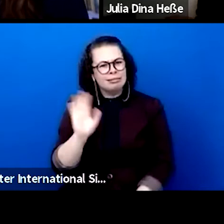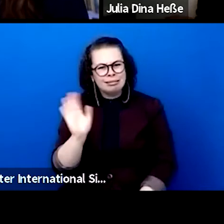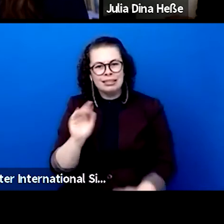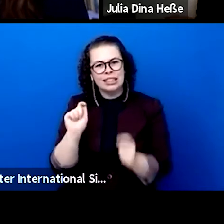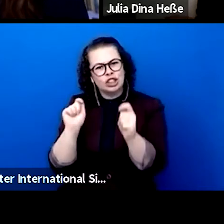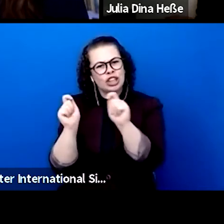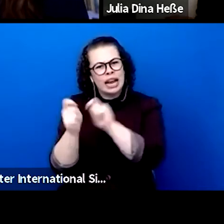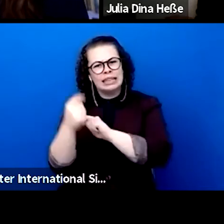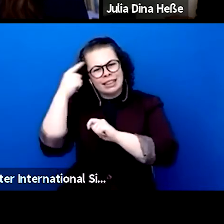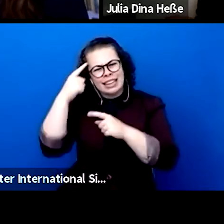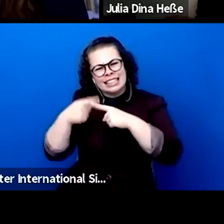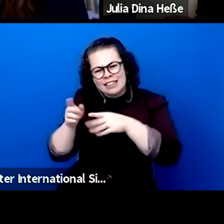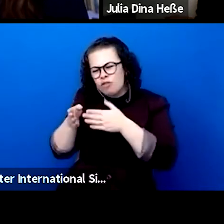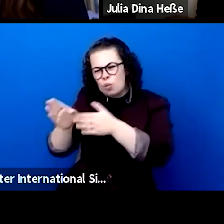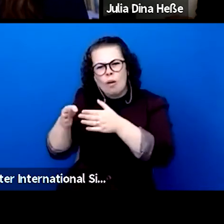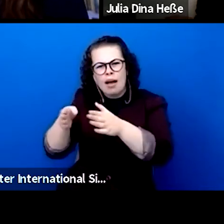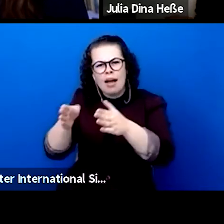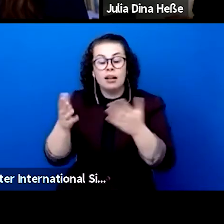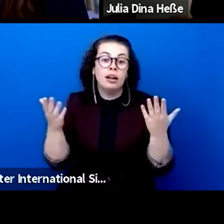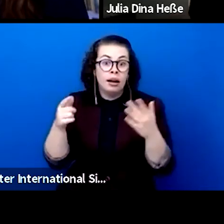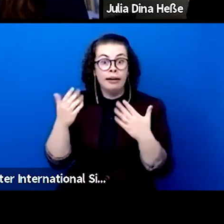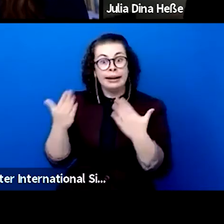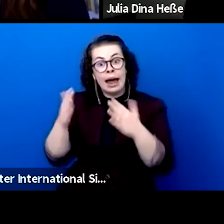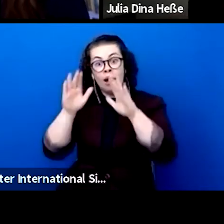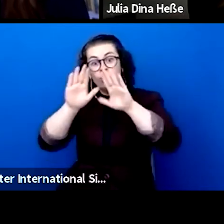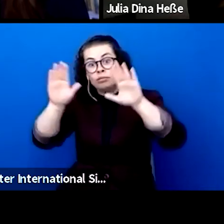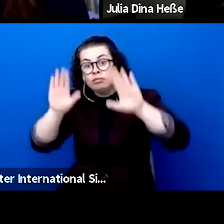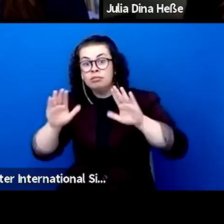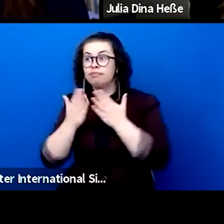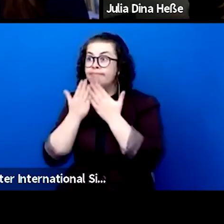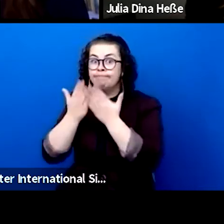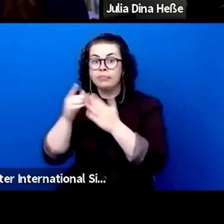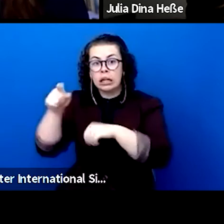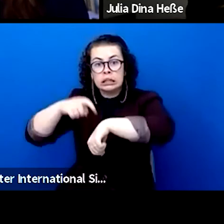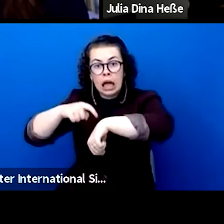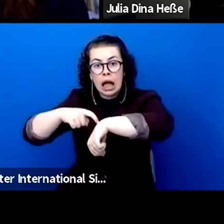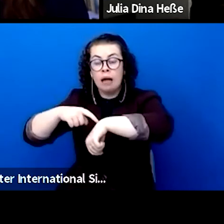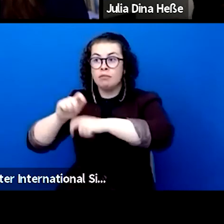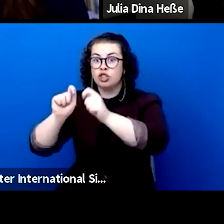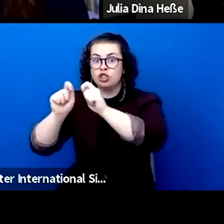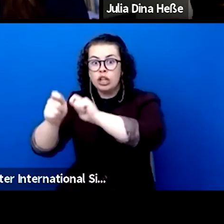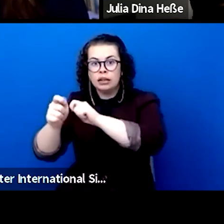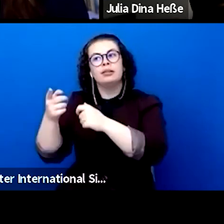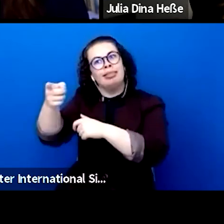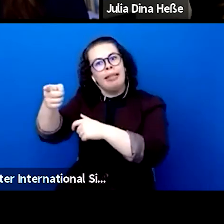ways, the schools are taking so long so much time to change who they are admitting and how they are